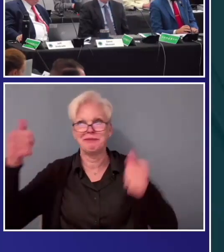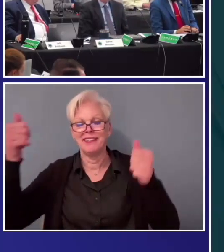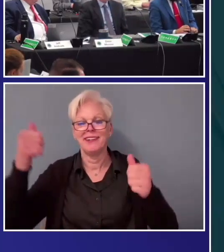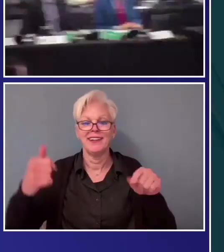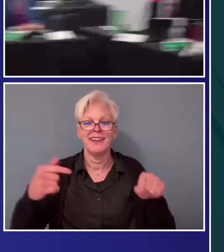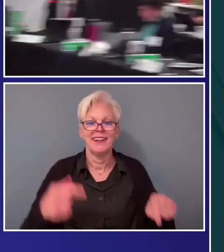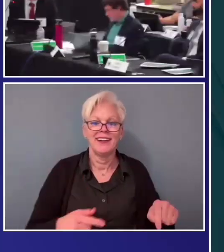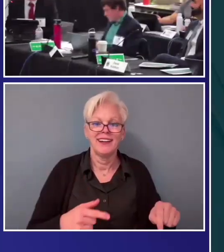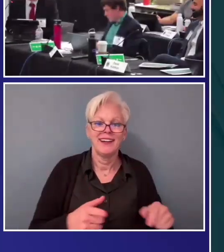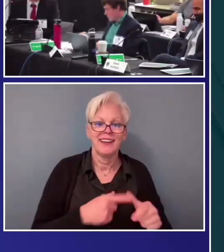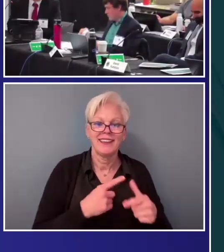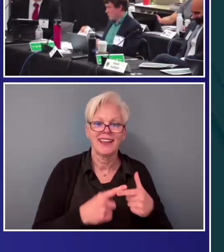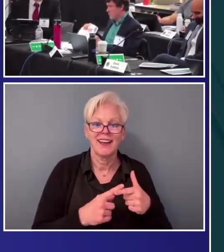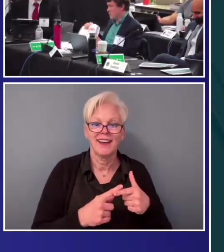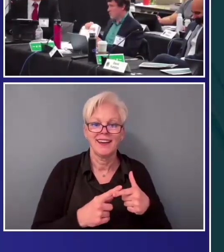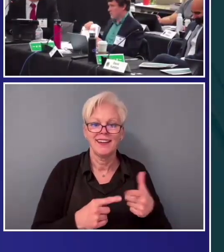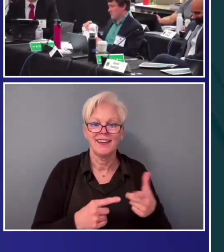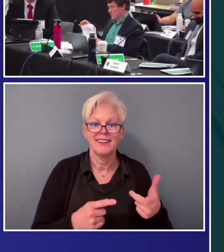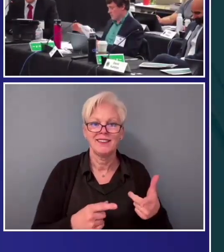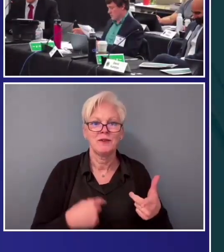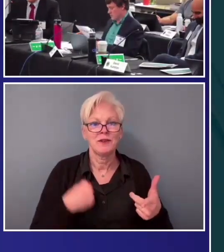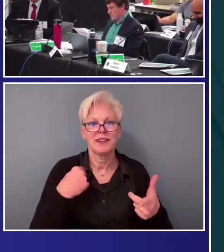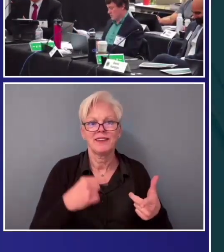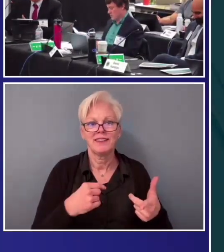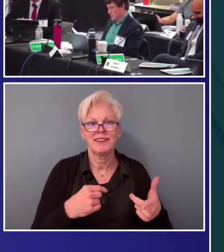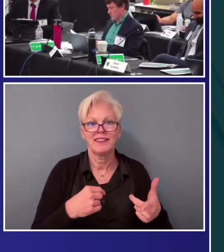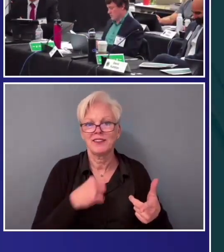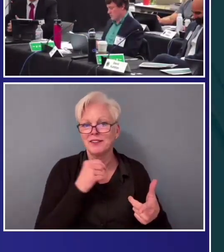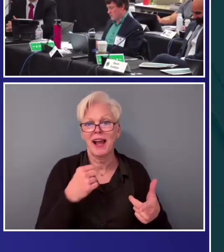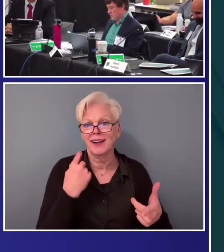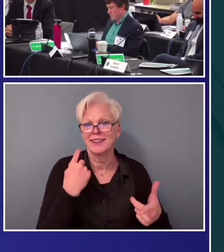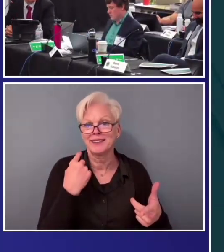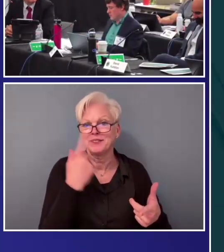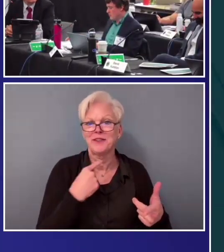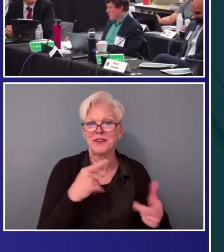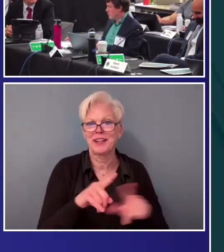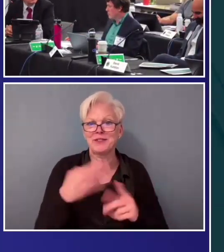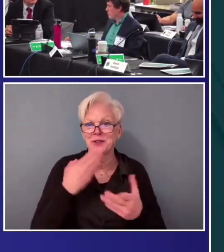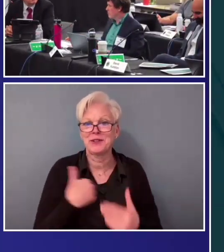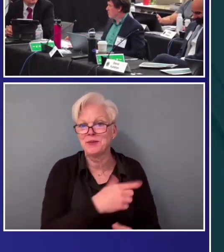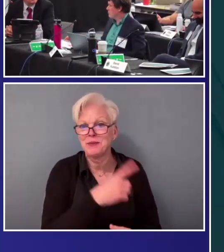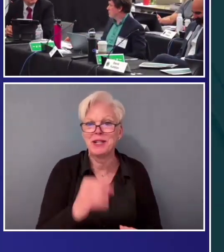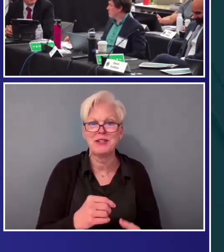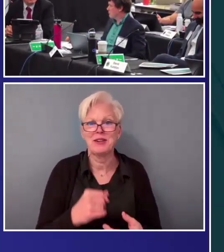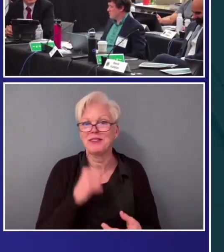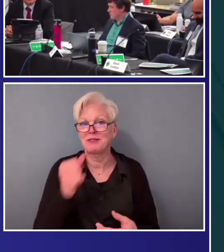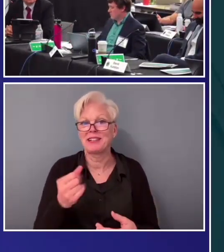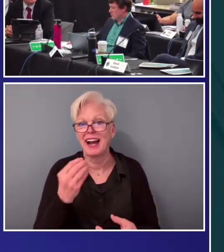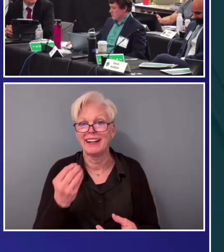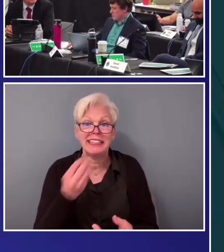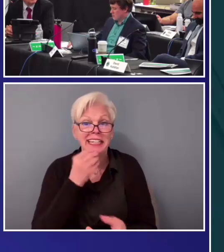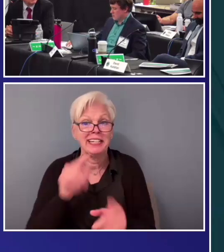as we do or eat as well. But you know, just a couple of caveats that